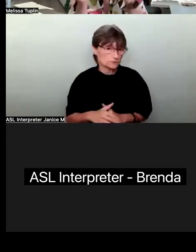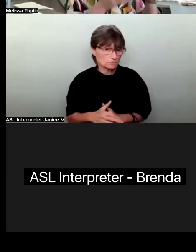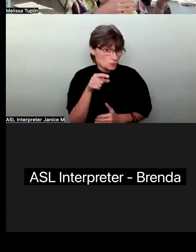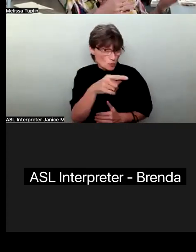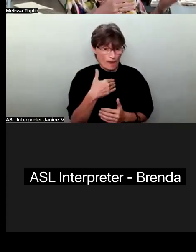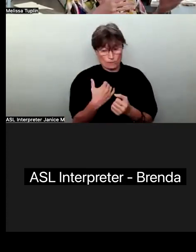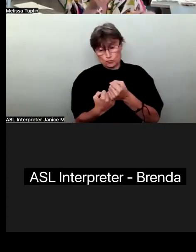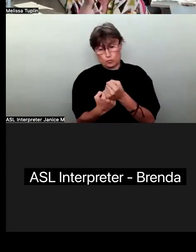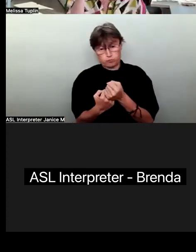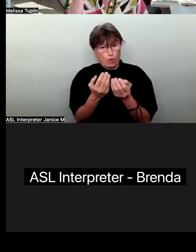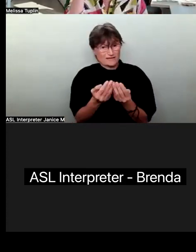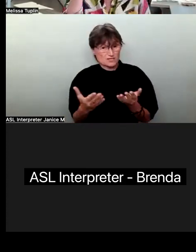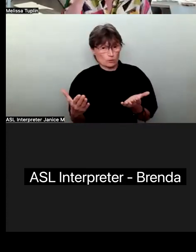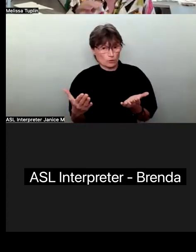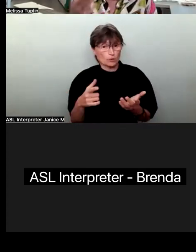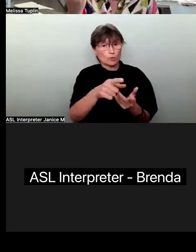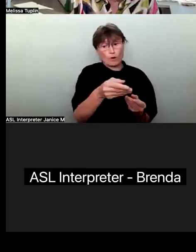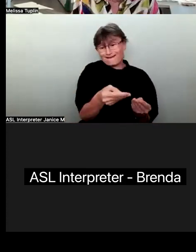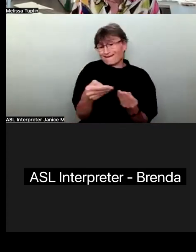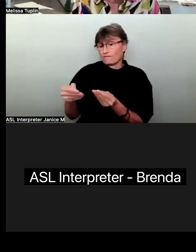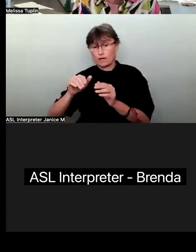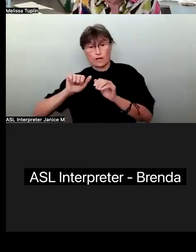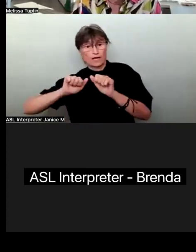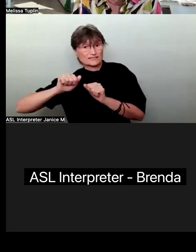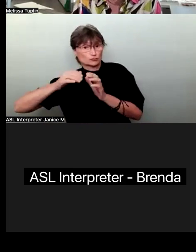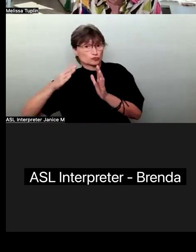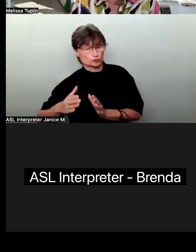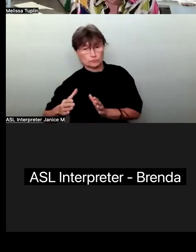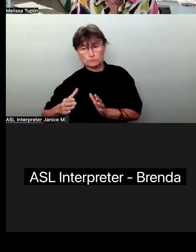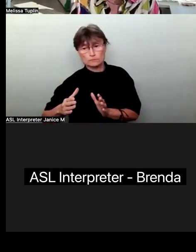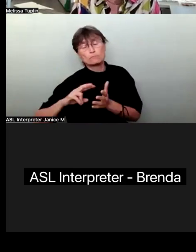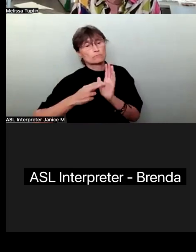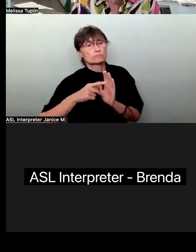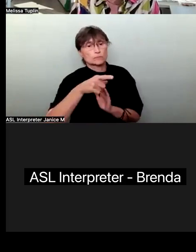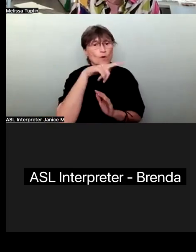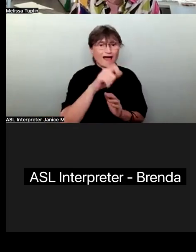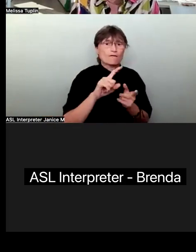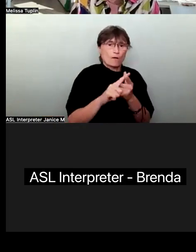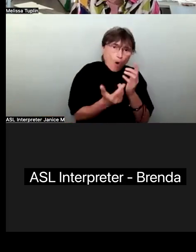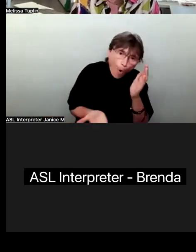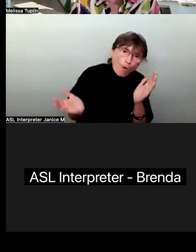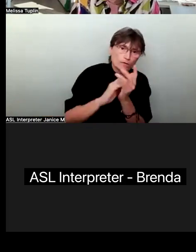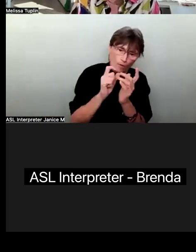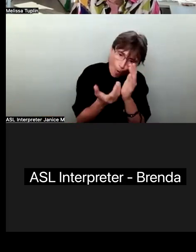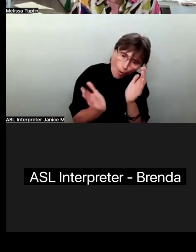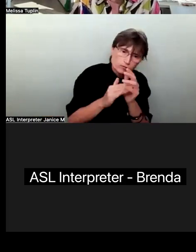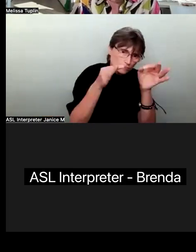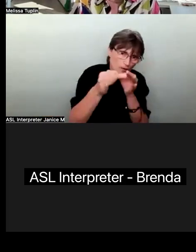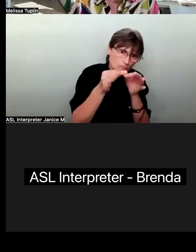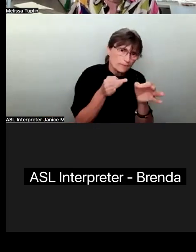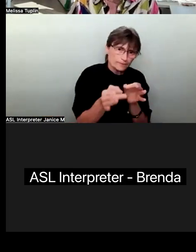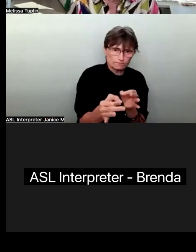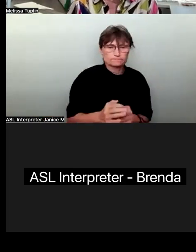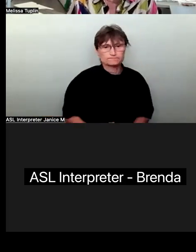just direct assessors’ attention to, this will save you some duplication of effort.